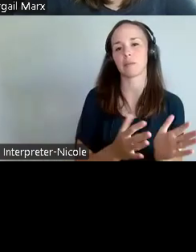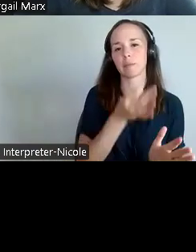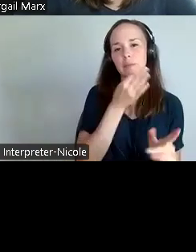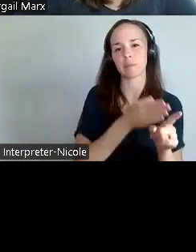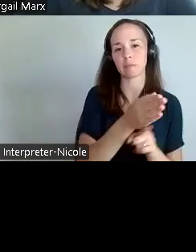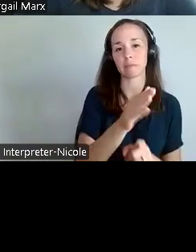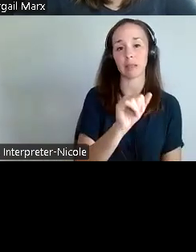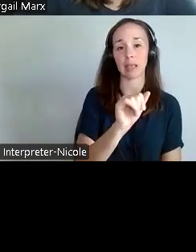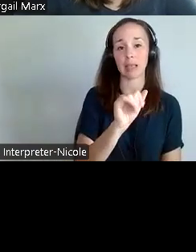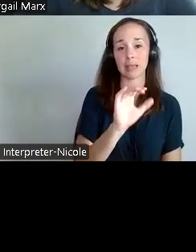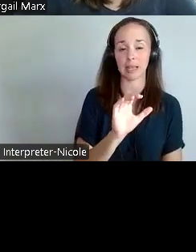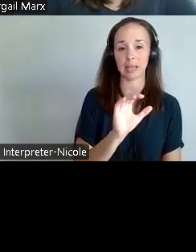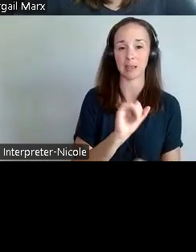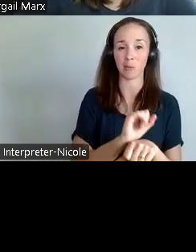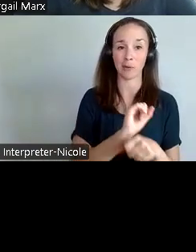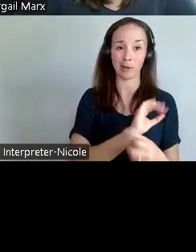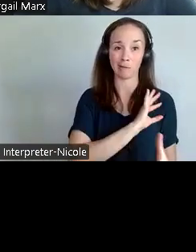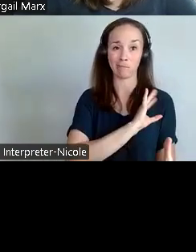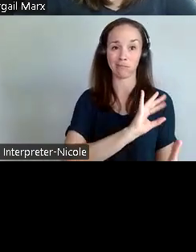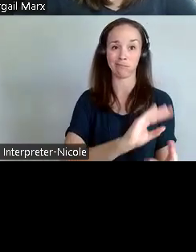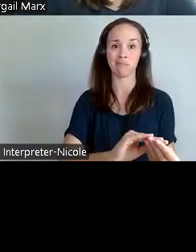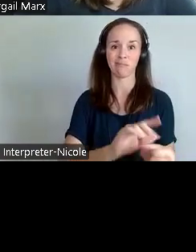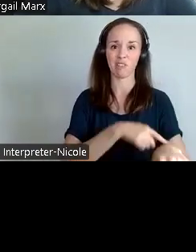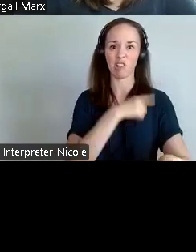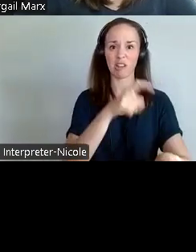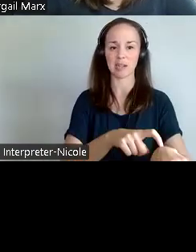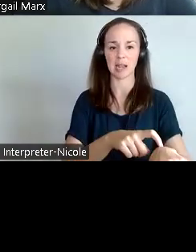I've been at it for a long time. I started actually at the communication